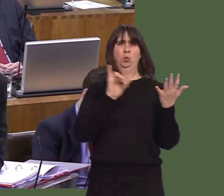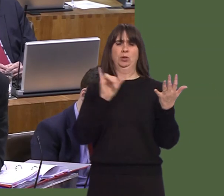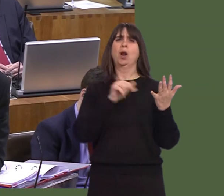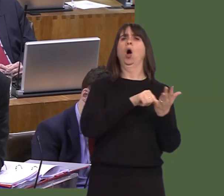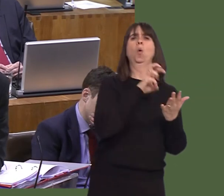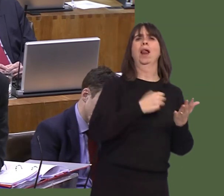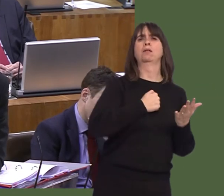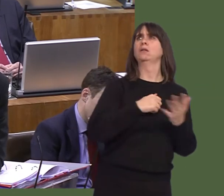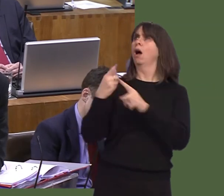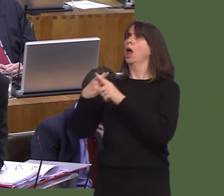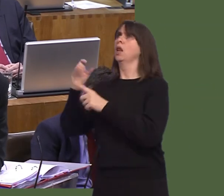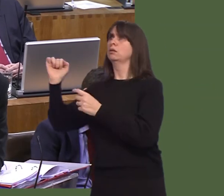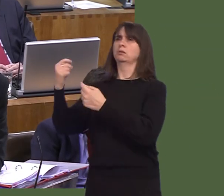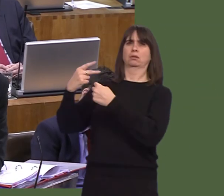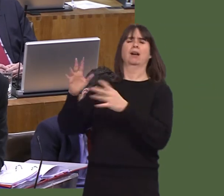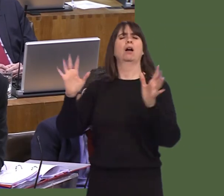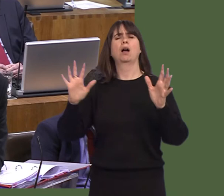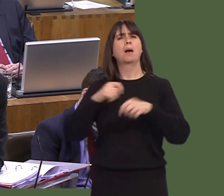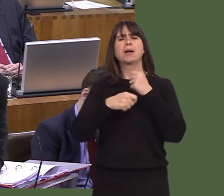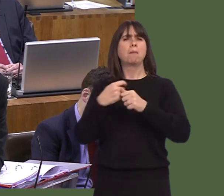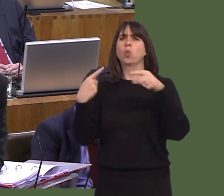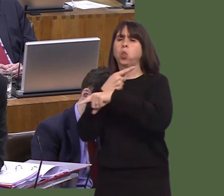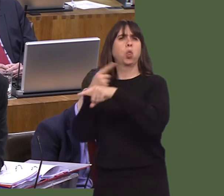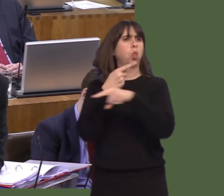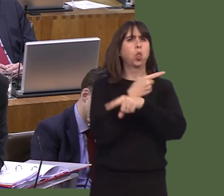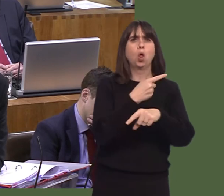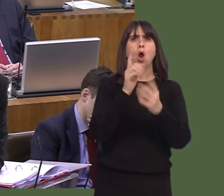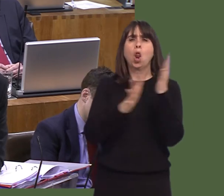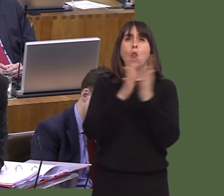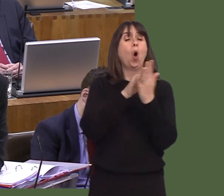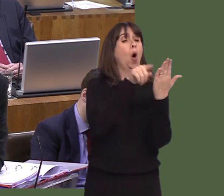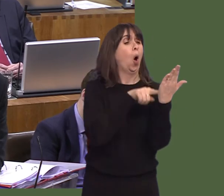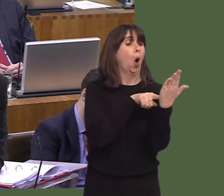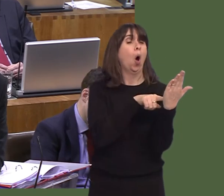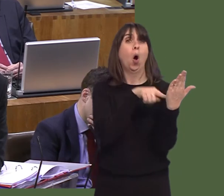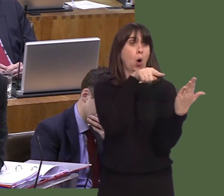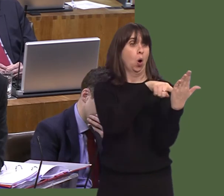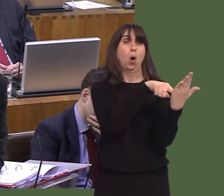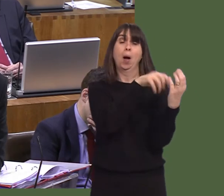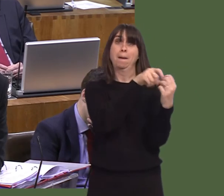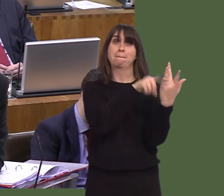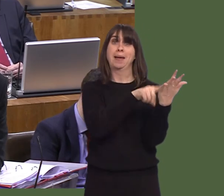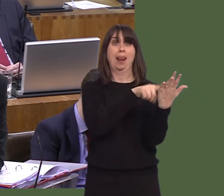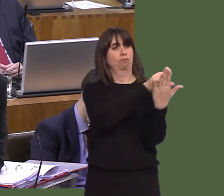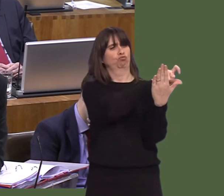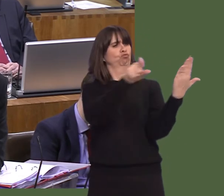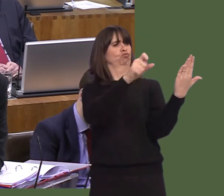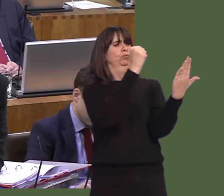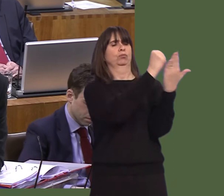neonatal intensive care centre in Ysbyty Glan Clwyd, a major investmentóa major investmentóin Ysbyty Glan Clwydóan investment decision that was taken by me at a time when it was